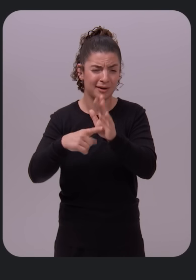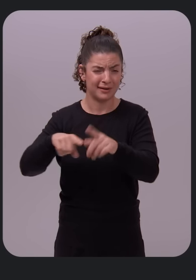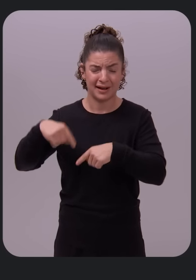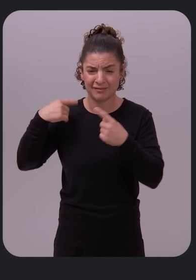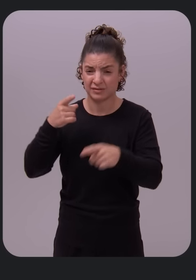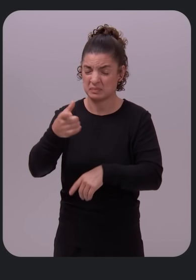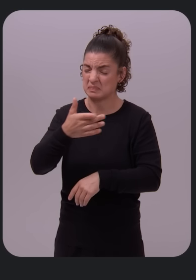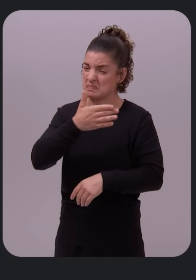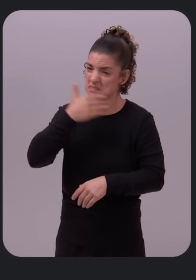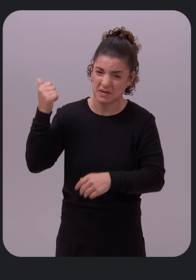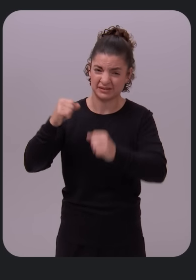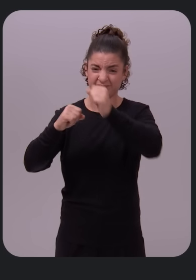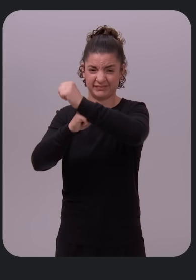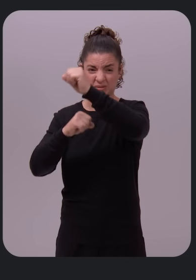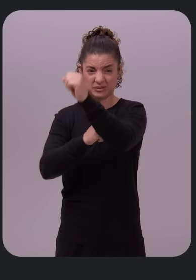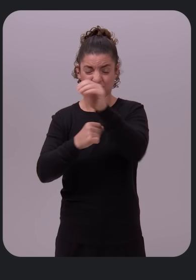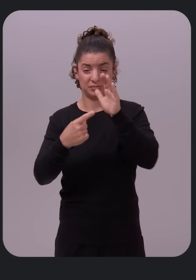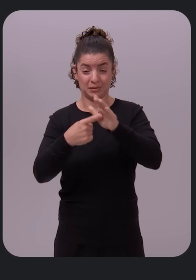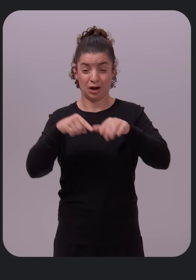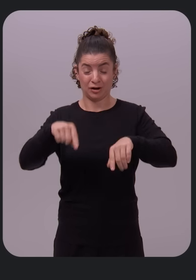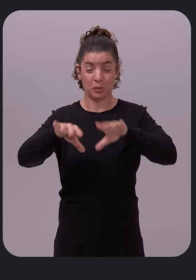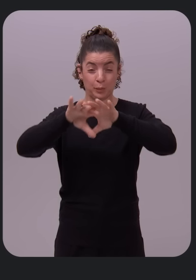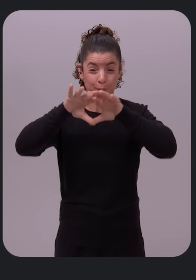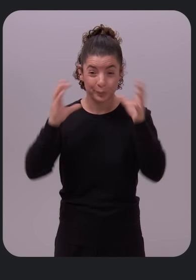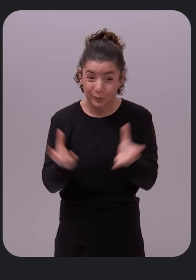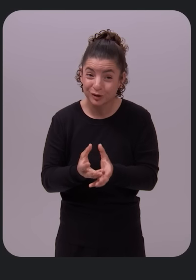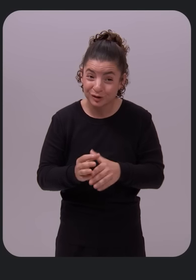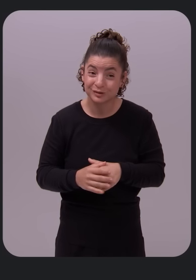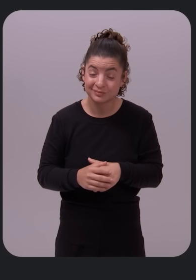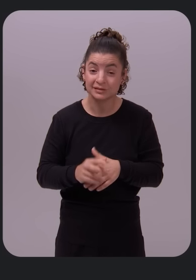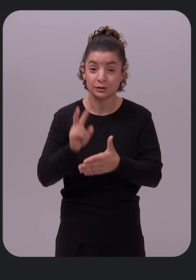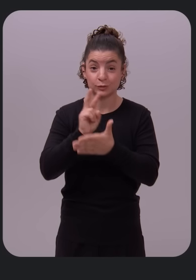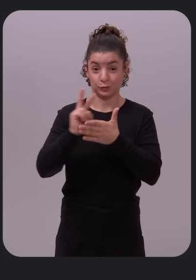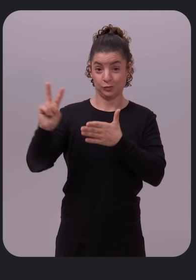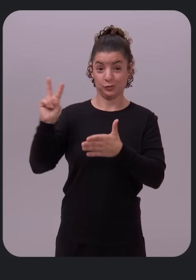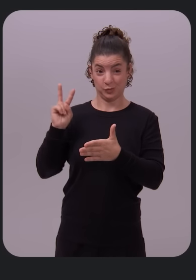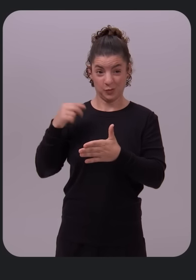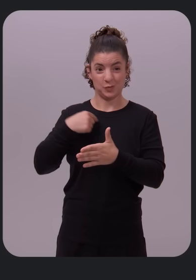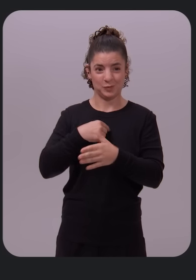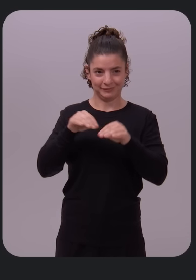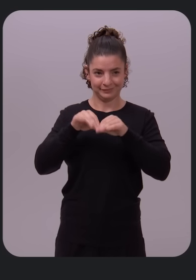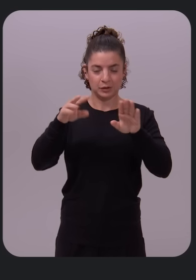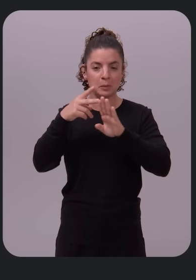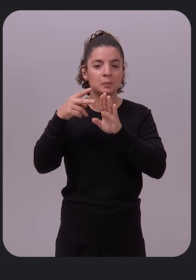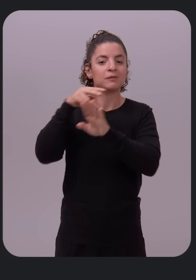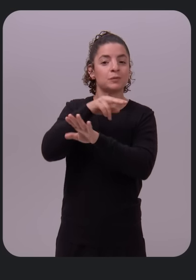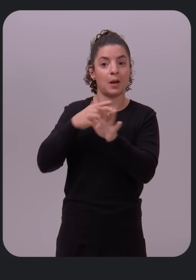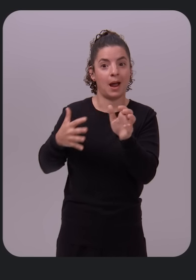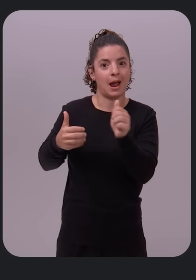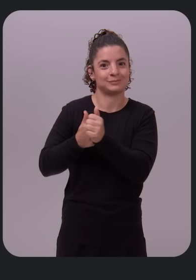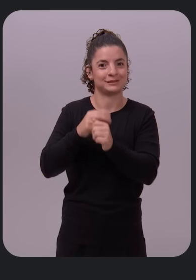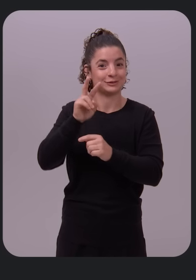and the best foundation model in the world. Just two weeks ago, we shipped a preview of an updated 2.5 Pro